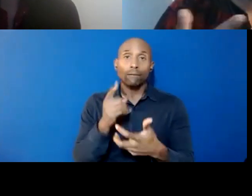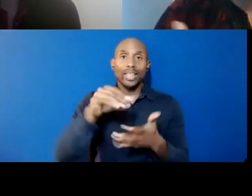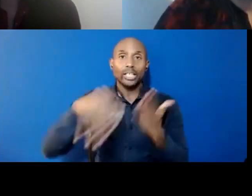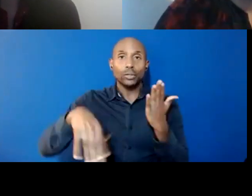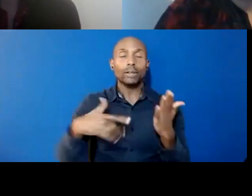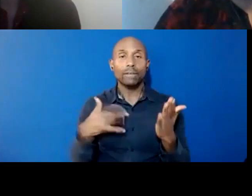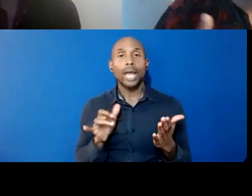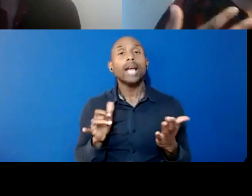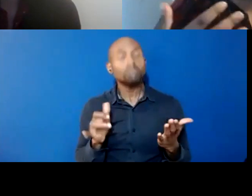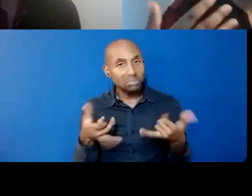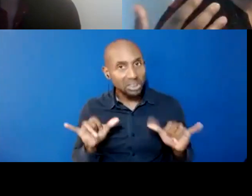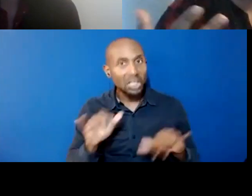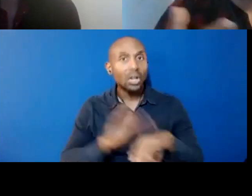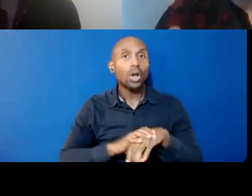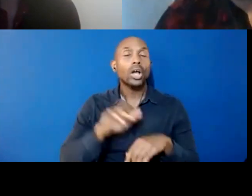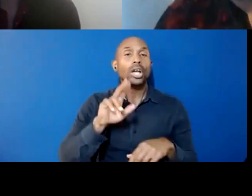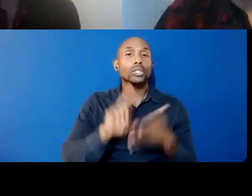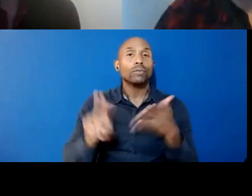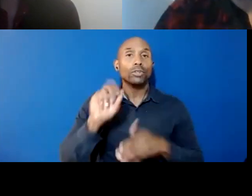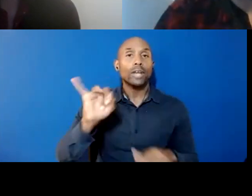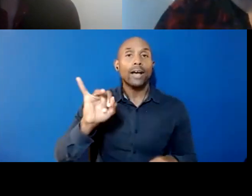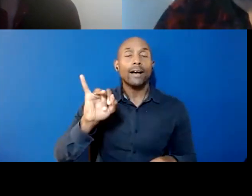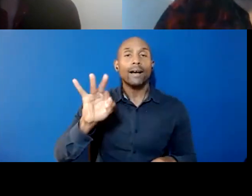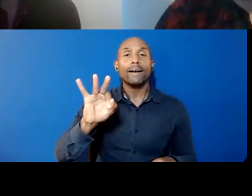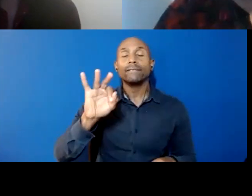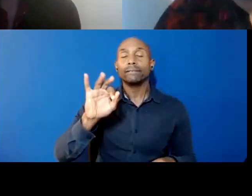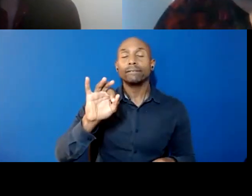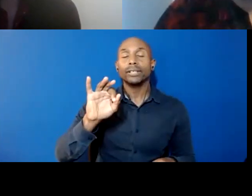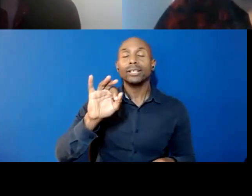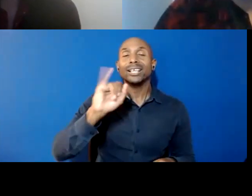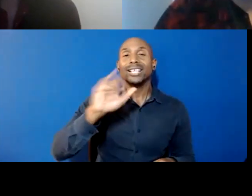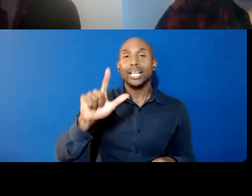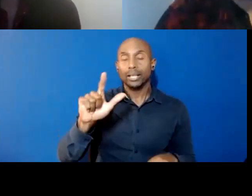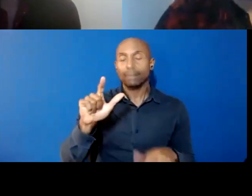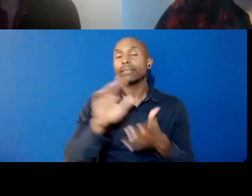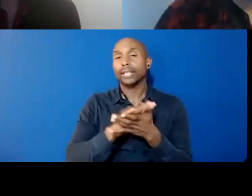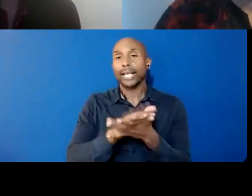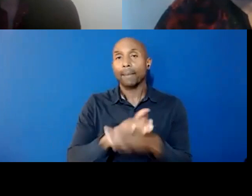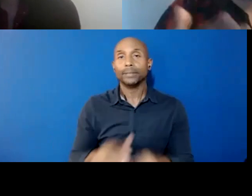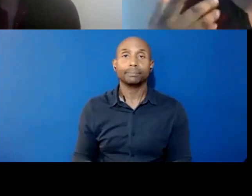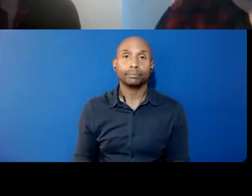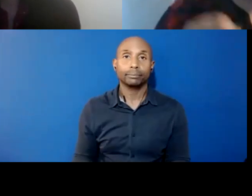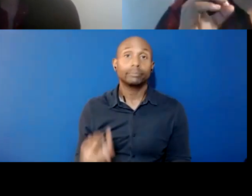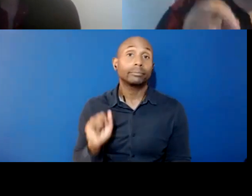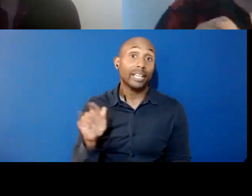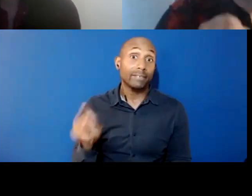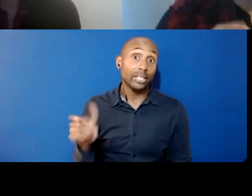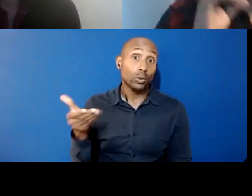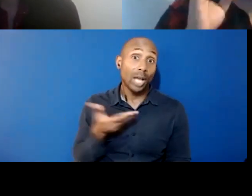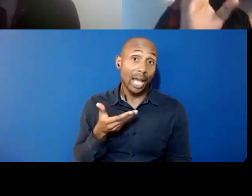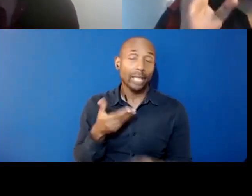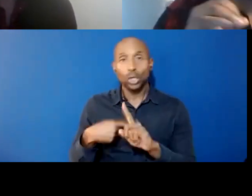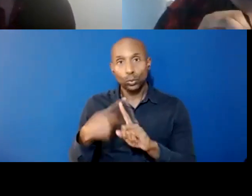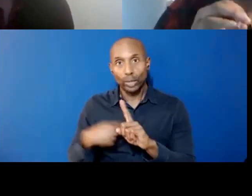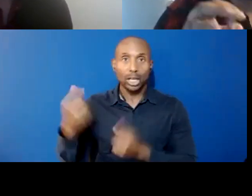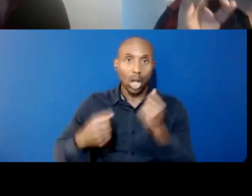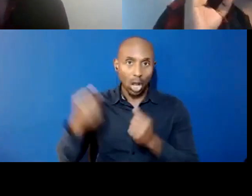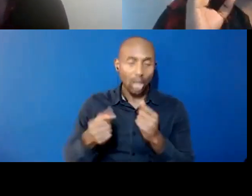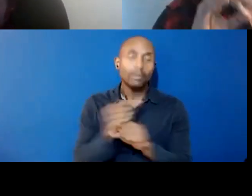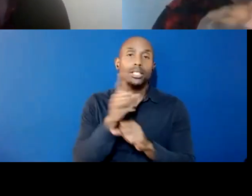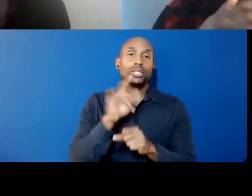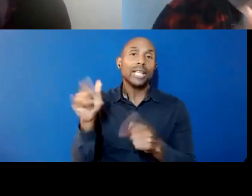Safety wise, as mentioned before, if we needed a car to be hired or rented for the student,